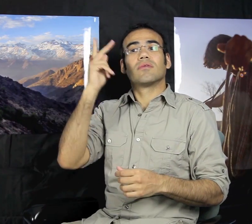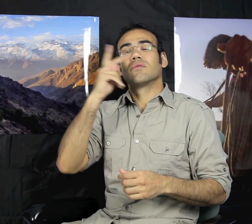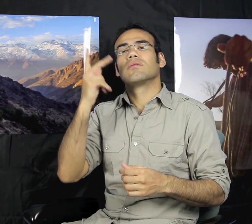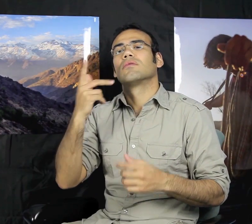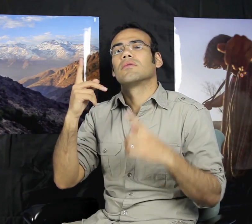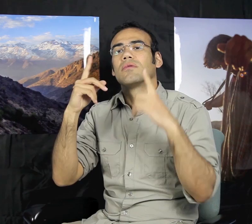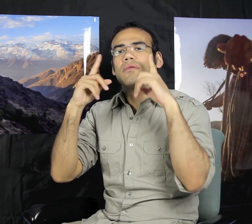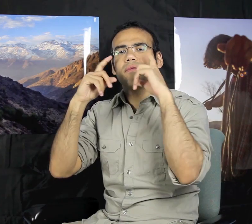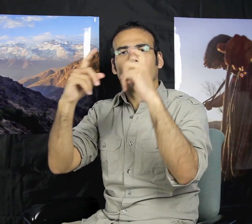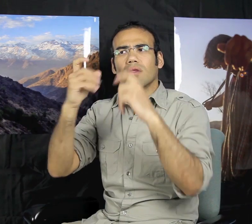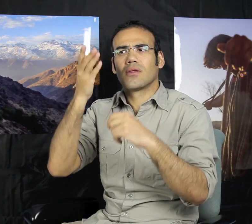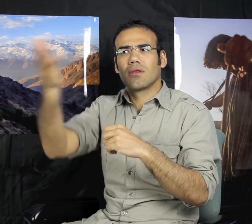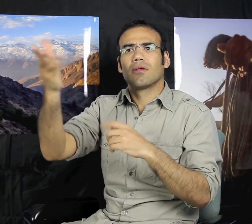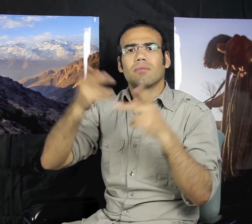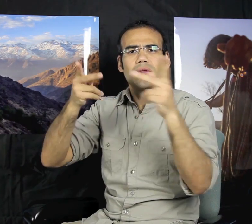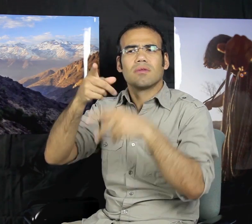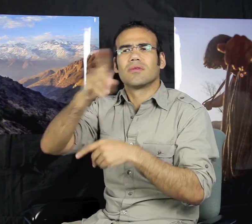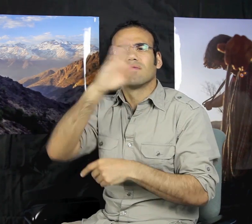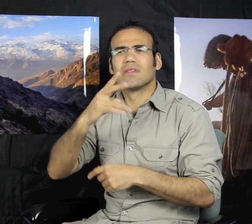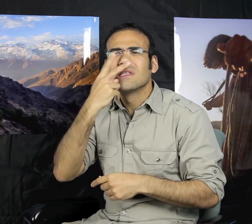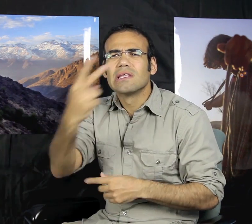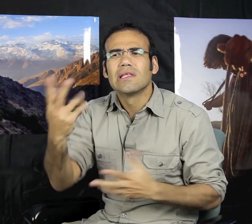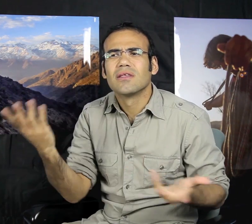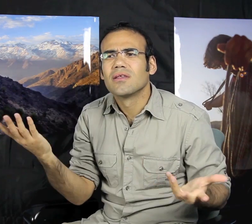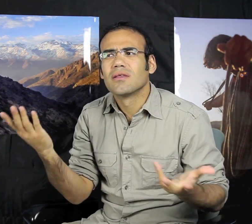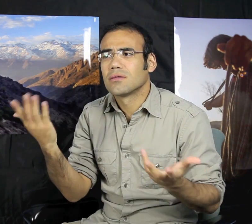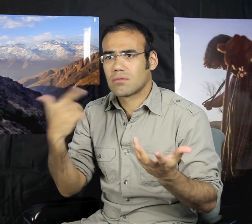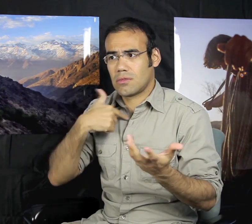My philosophy is taking photos of places that you've never seen before.